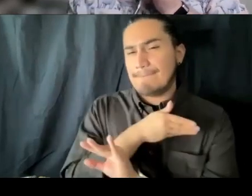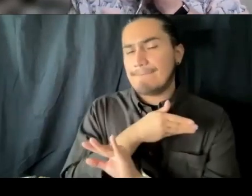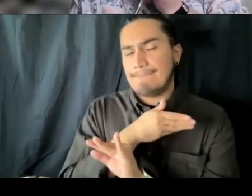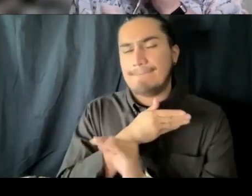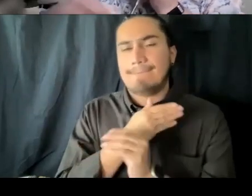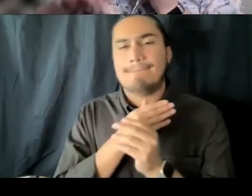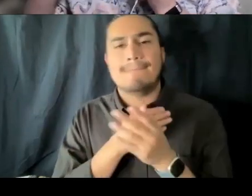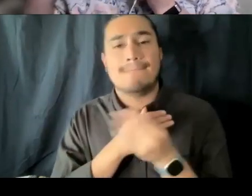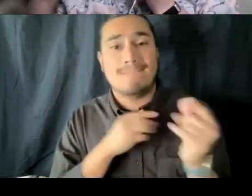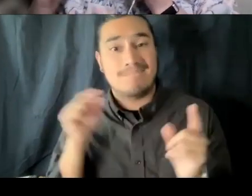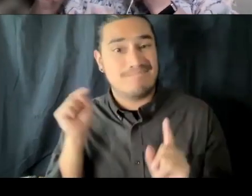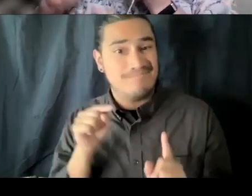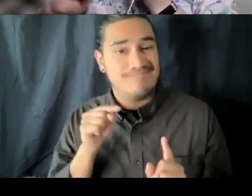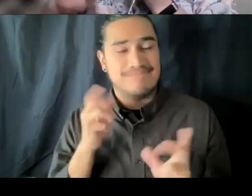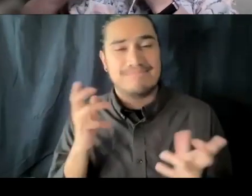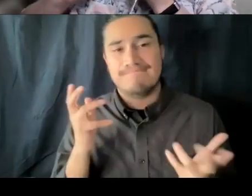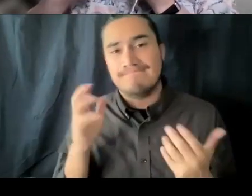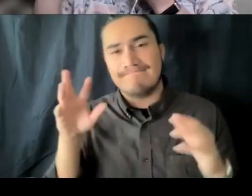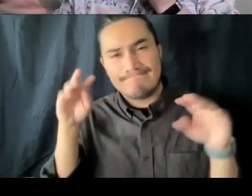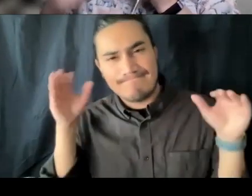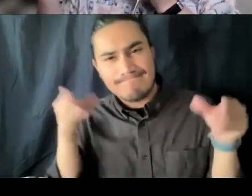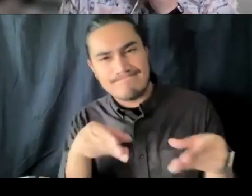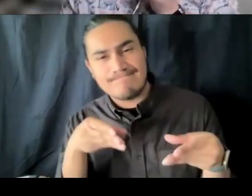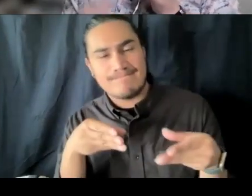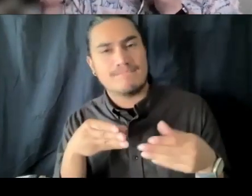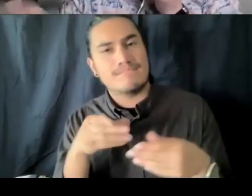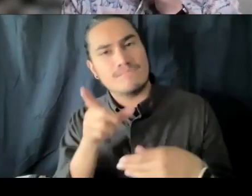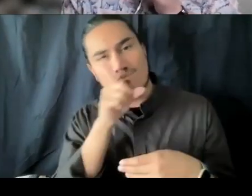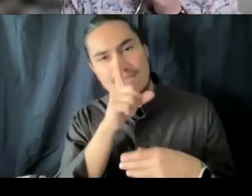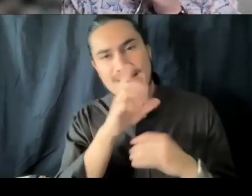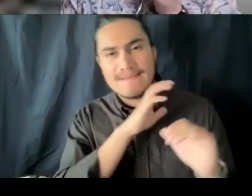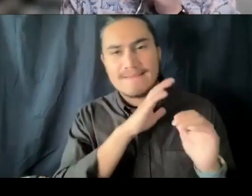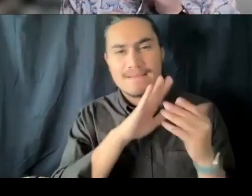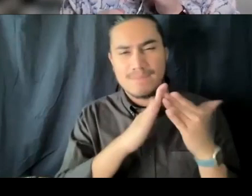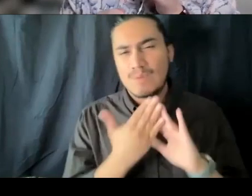And this is looking at really community-based resources.